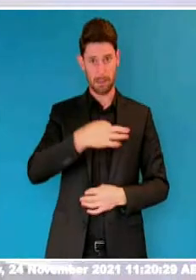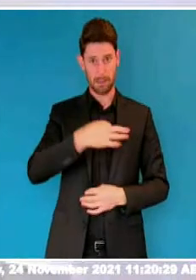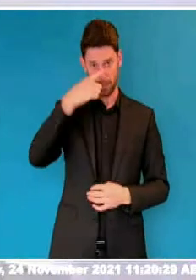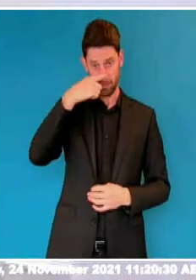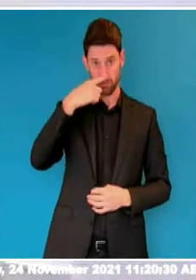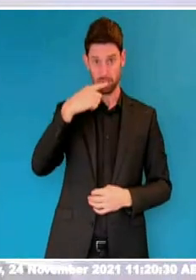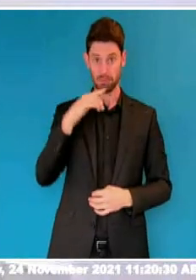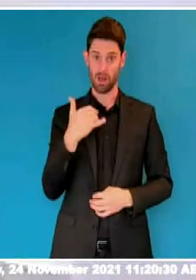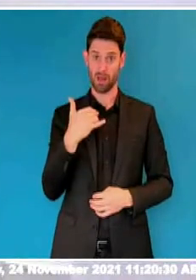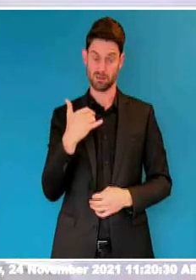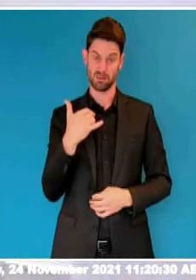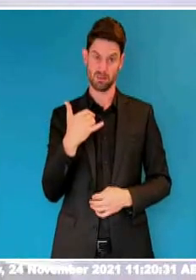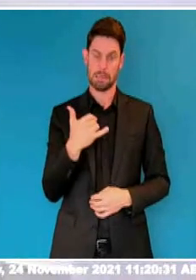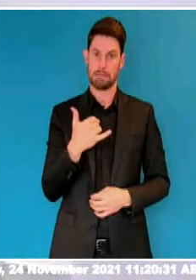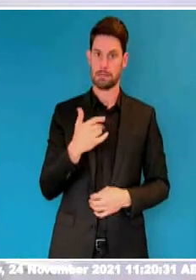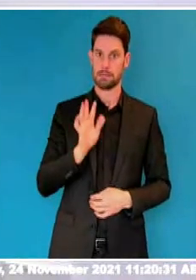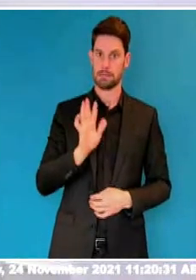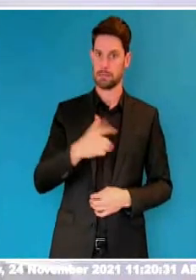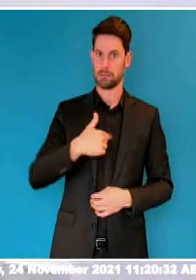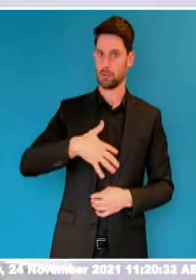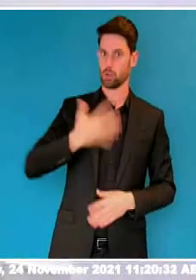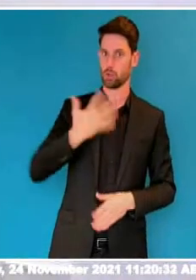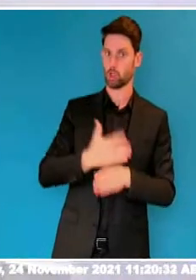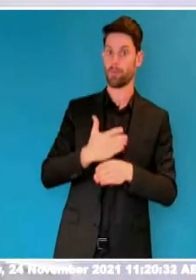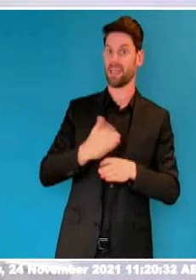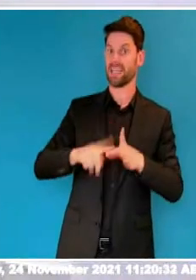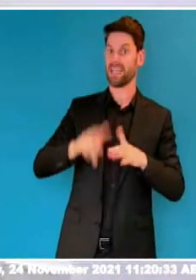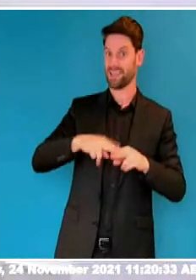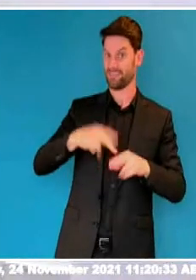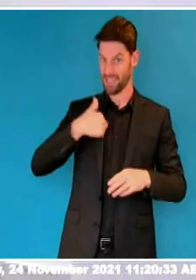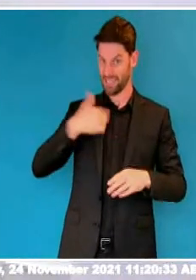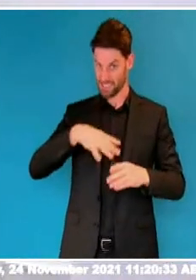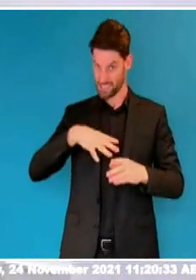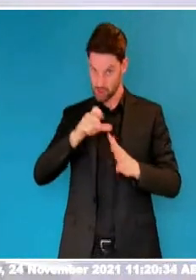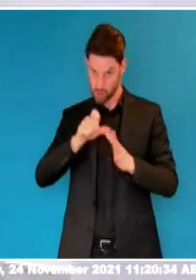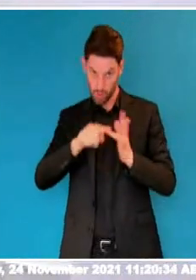disabilities off, that they might say, "If I had to do all of these things I can't work